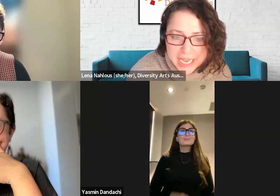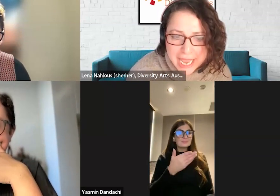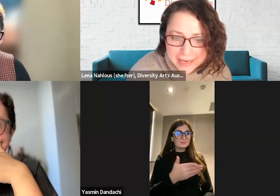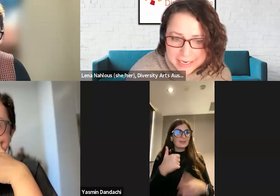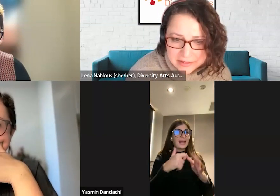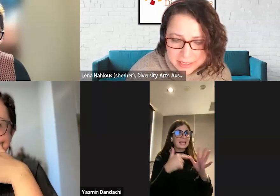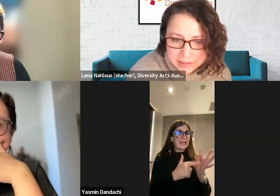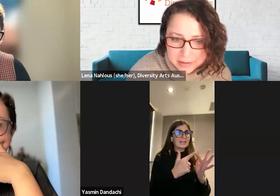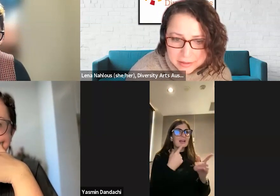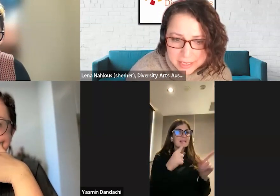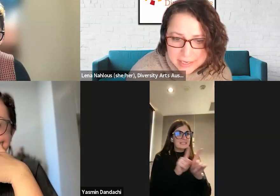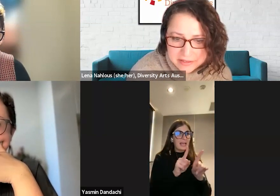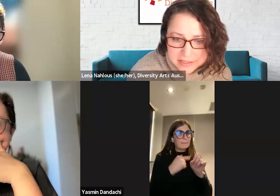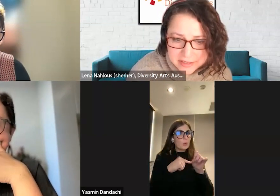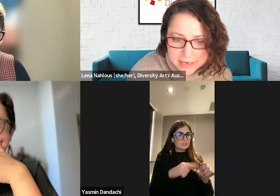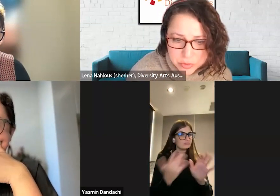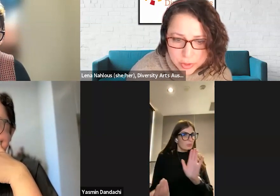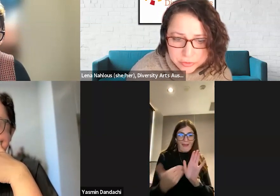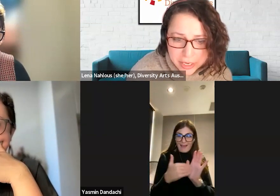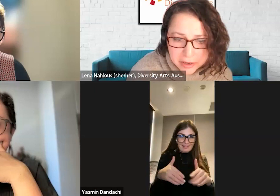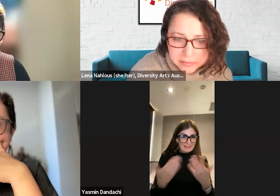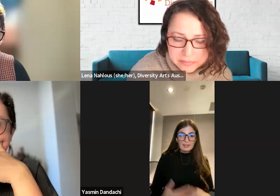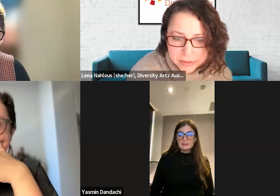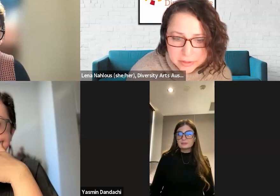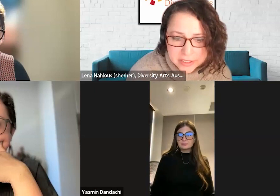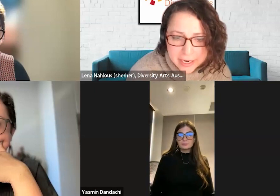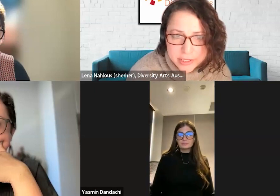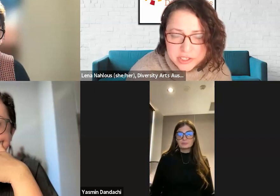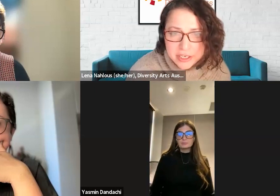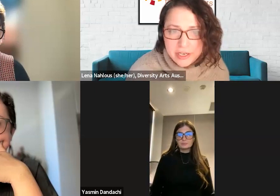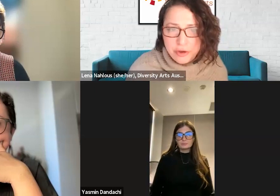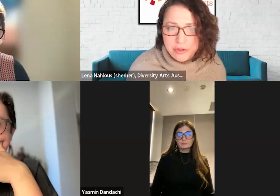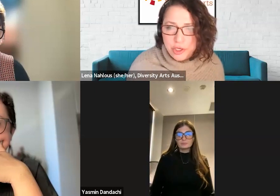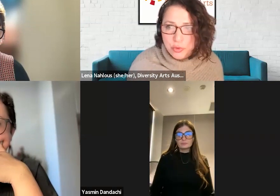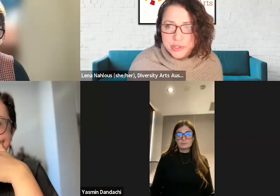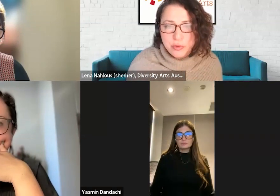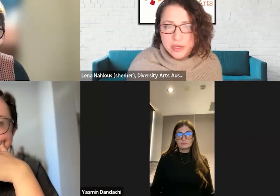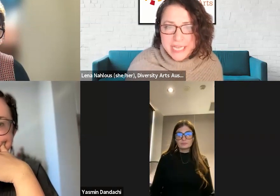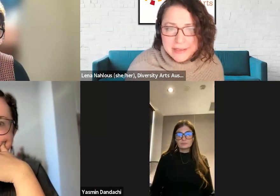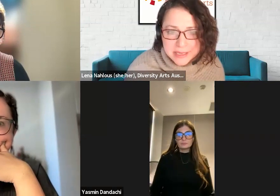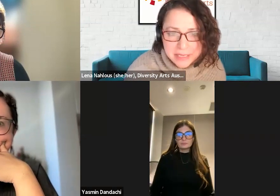to add anything to that as well, to that question. And I know that you also wanted to add something